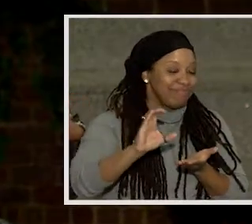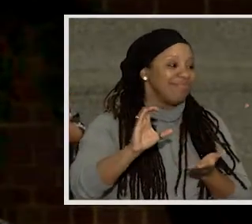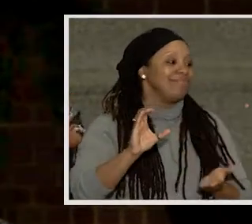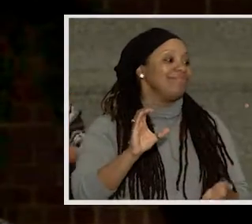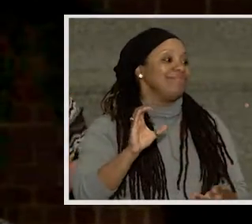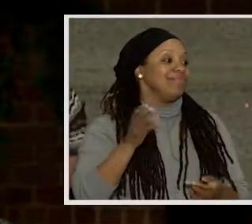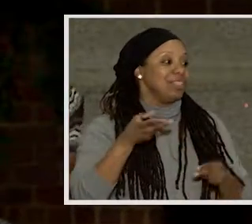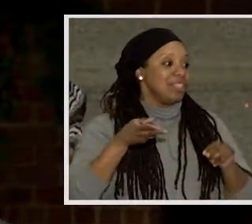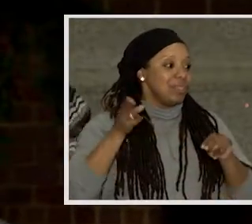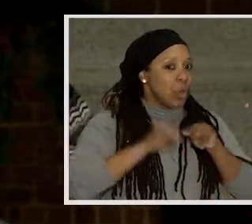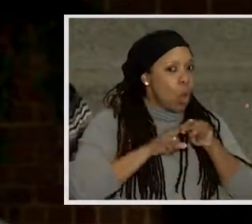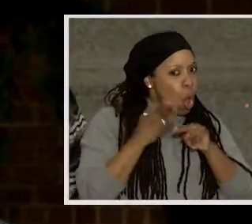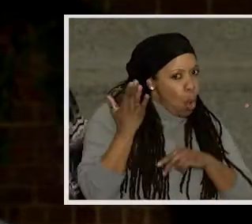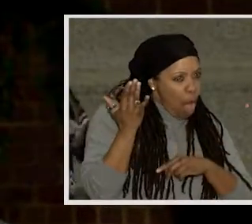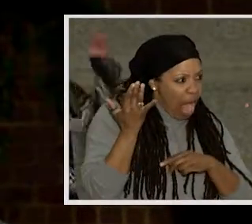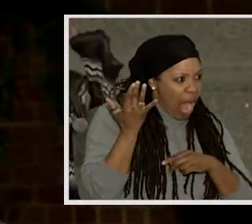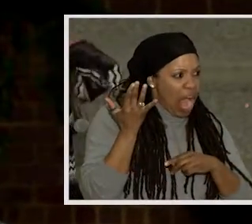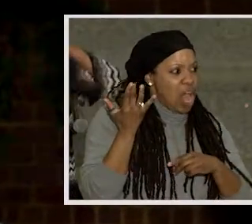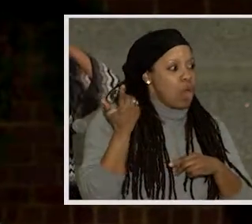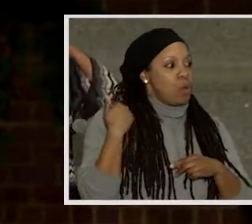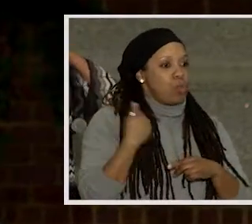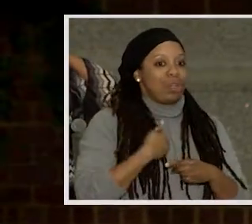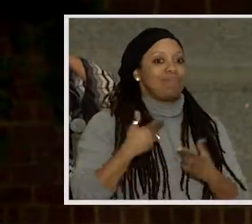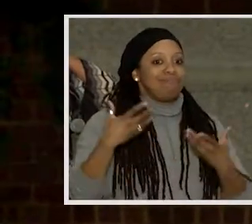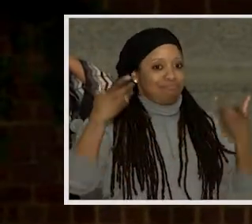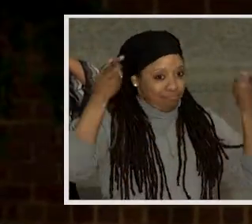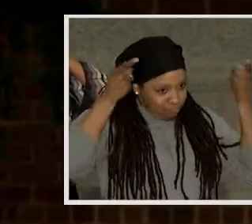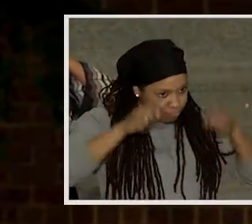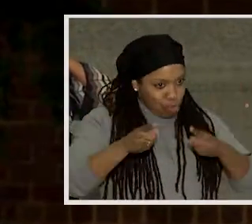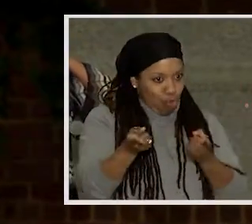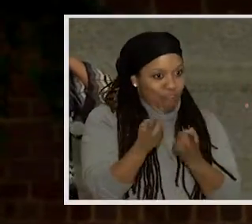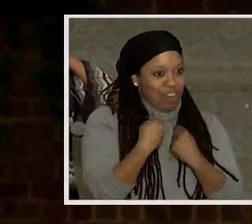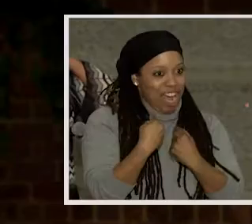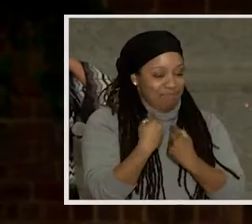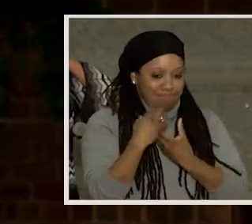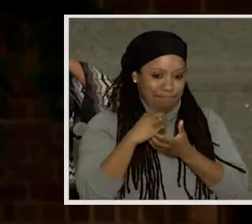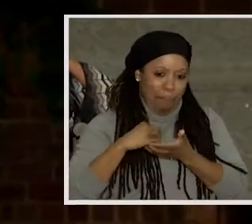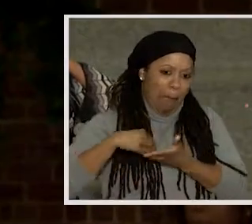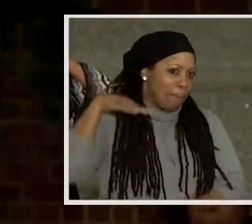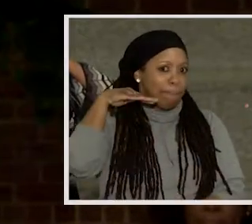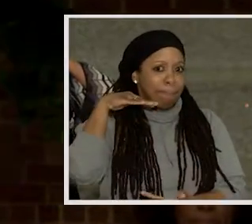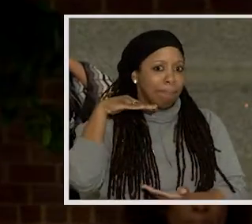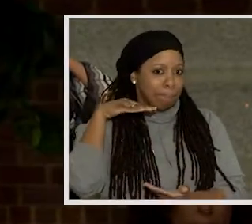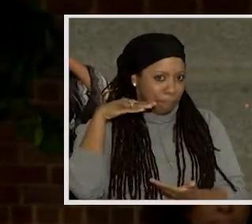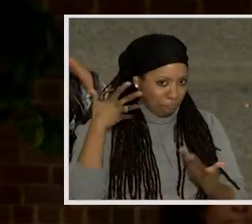THAT'S WHAT WE WANT. AND WE WANT TO SEE THAT MONEY GO INTO AFFORDABLE HOUSING, $150